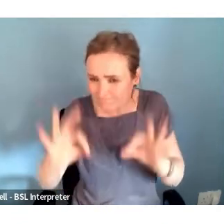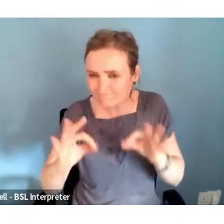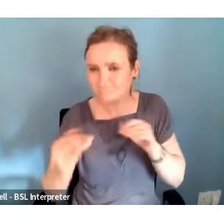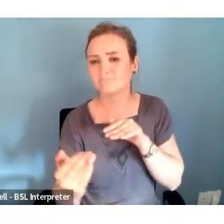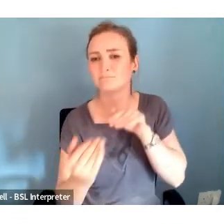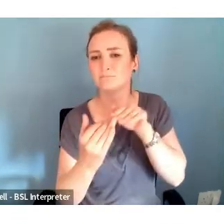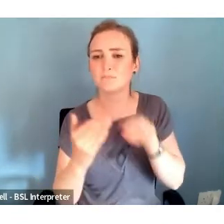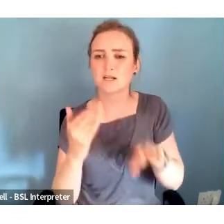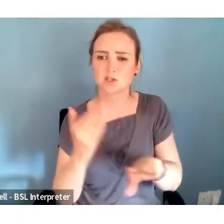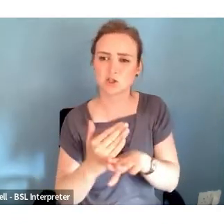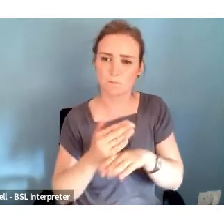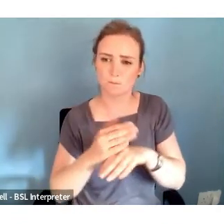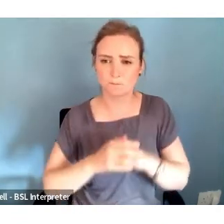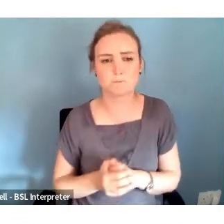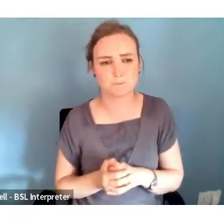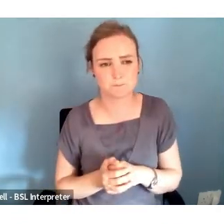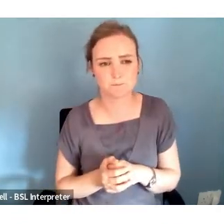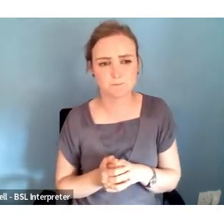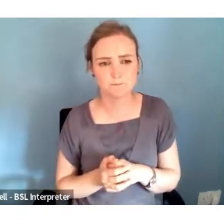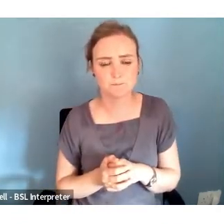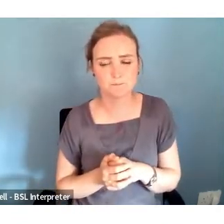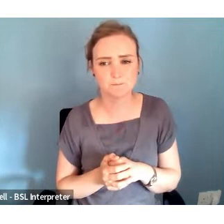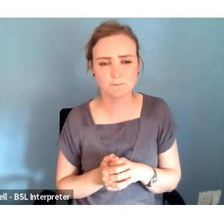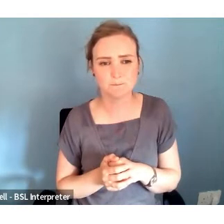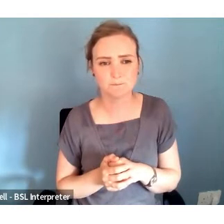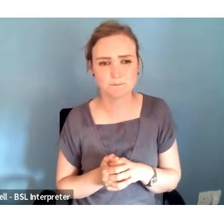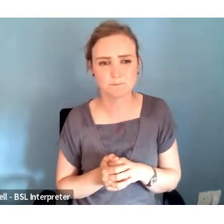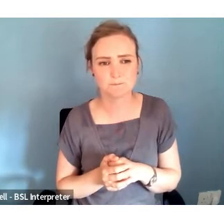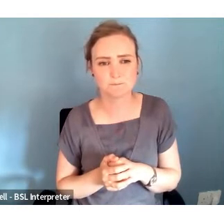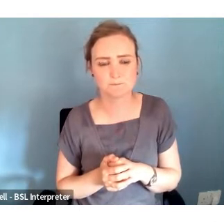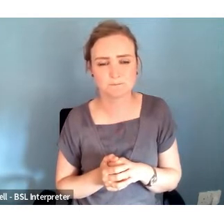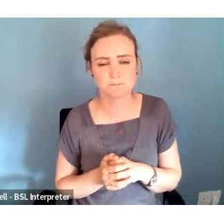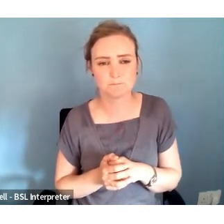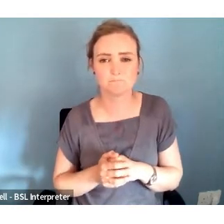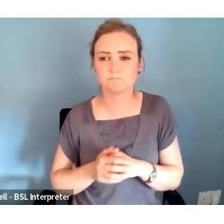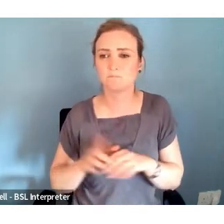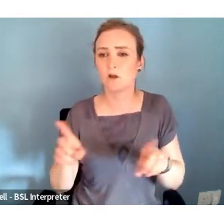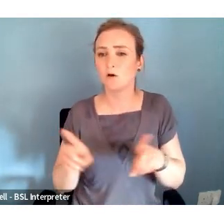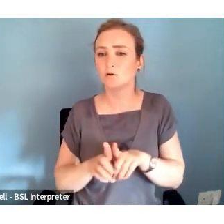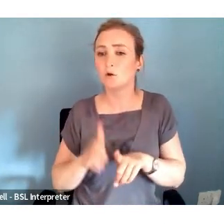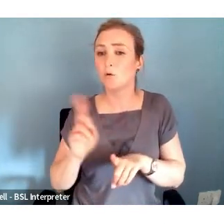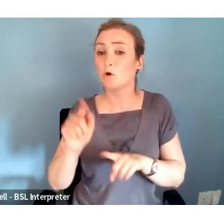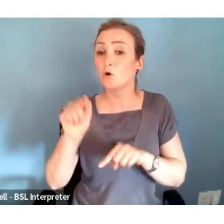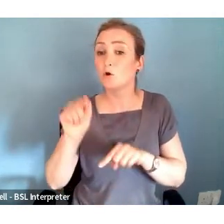. But very much also what you offer to them. So,